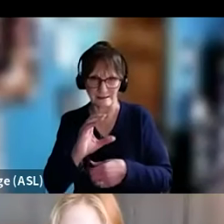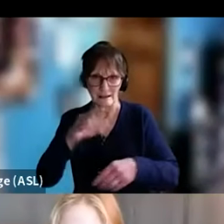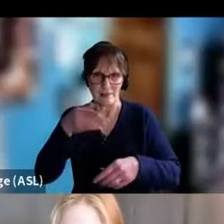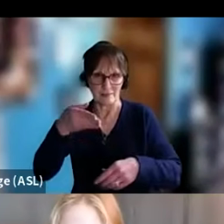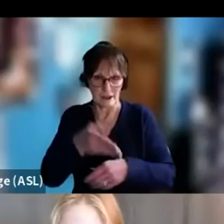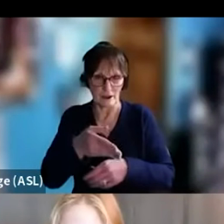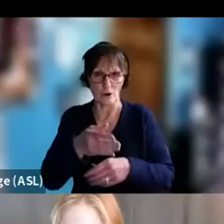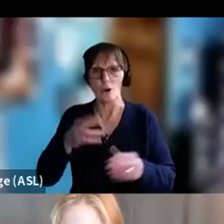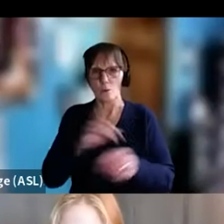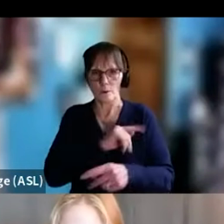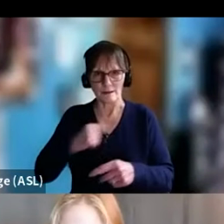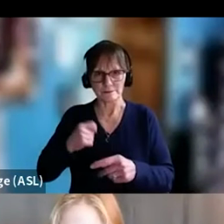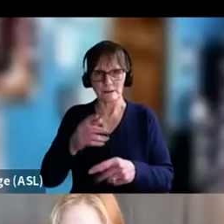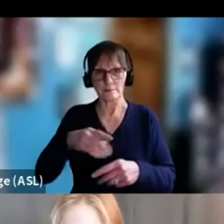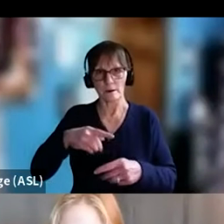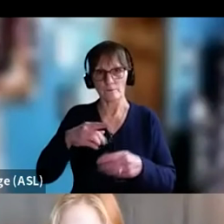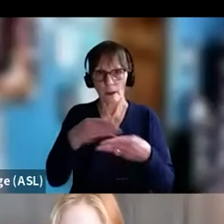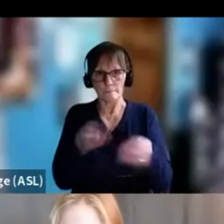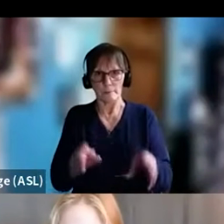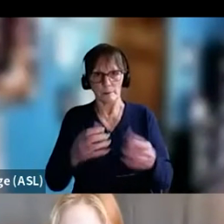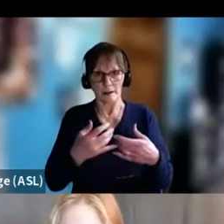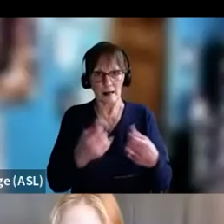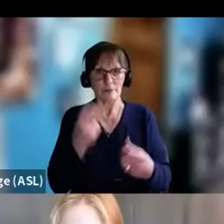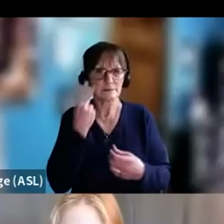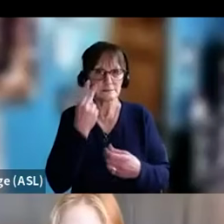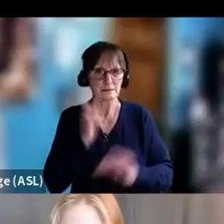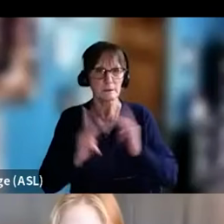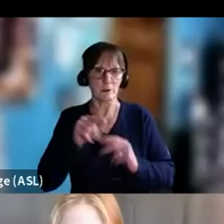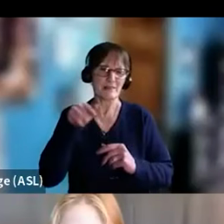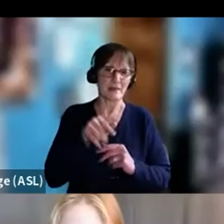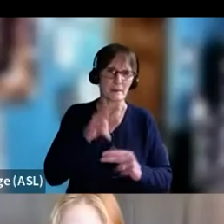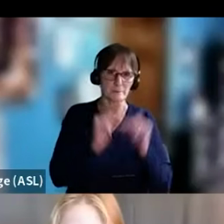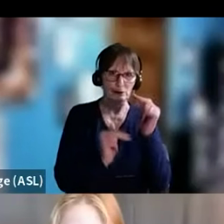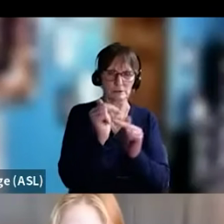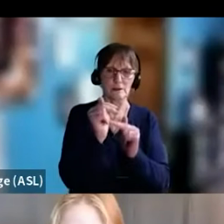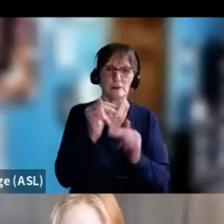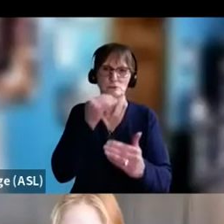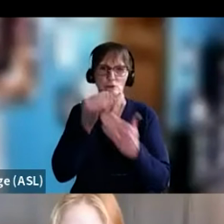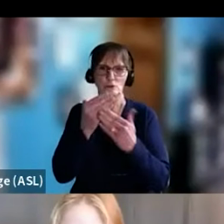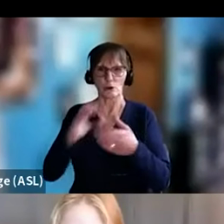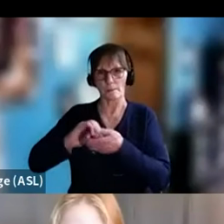from our Department of Public Health that sees people in that building. And so that's a really good partnership that we have